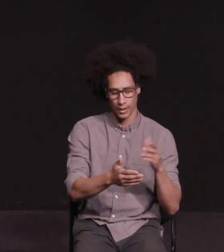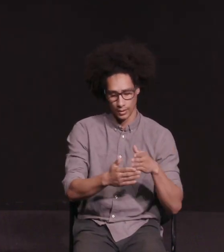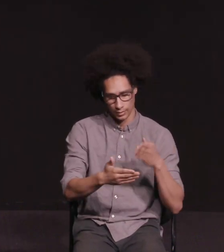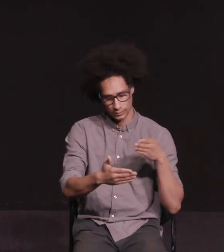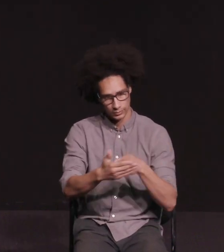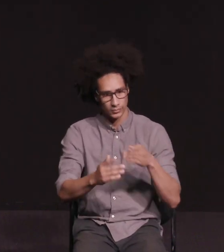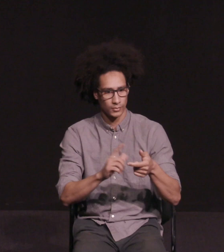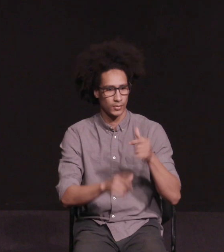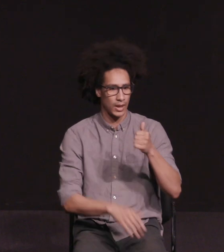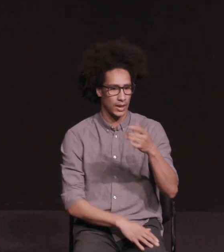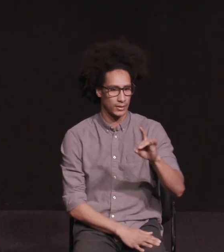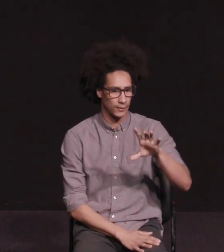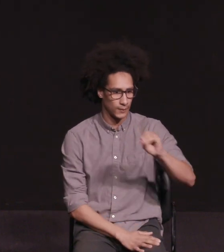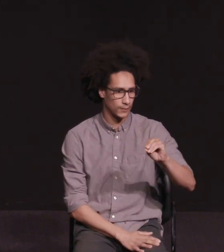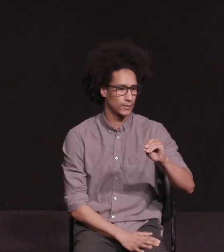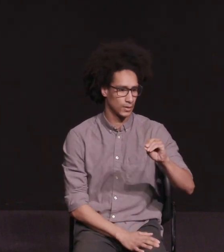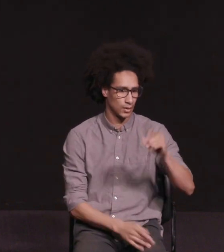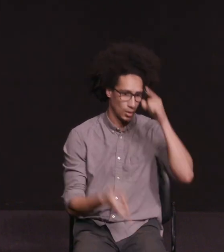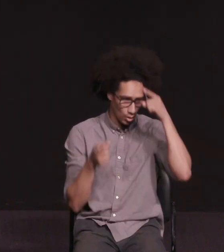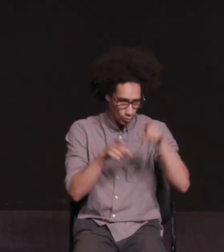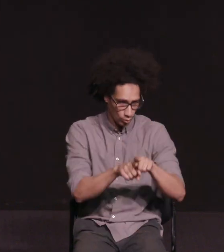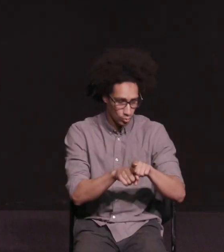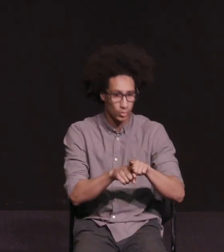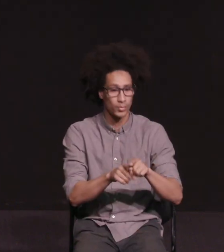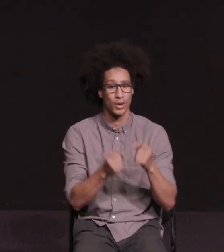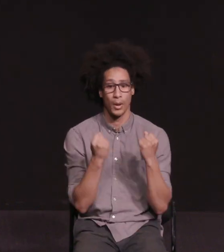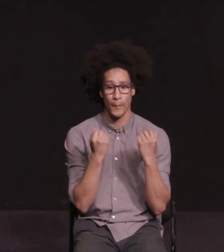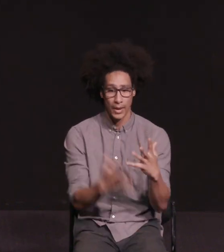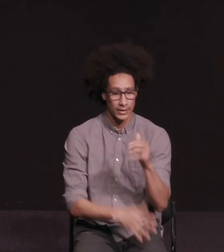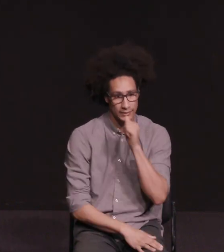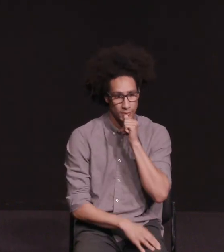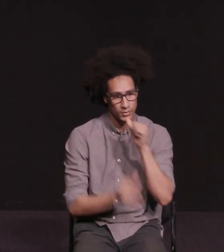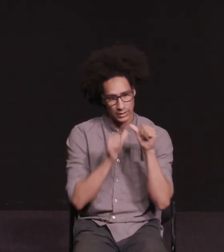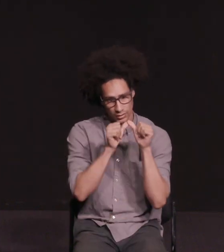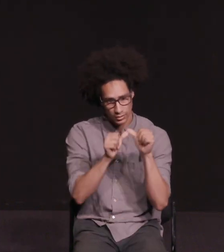traditions continued to be carried forward, and the arc of